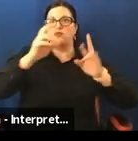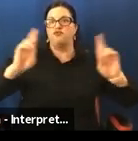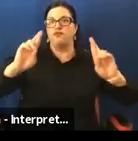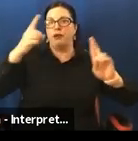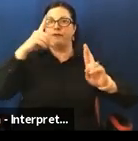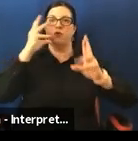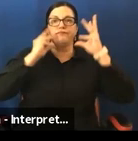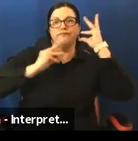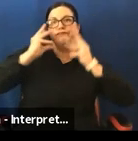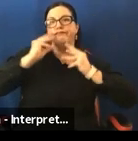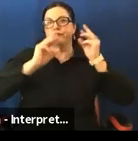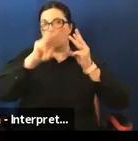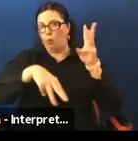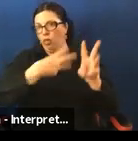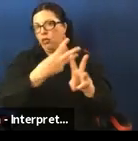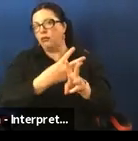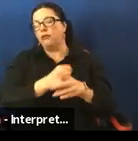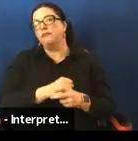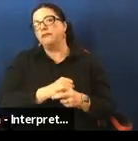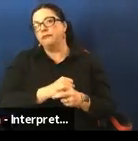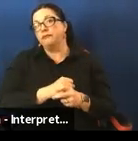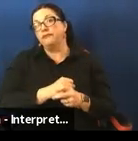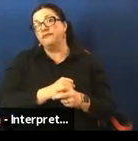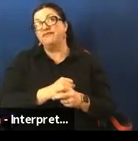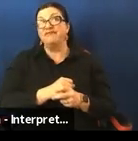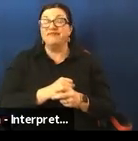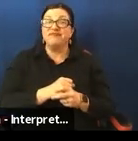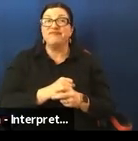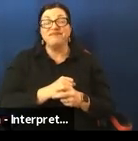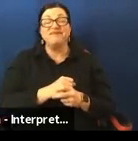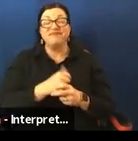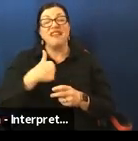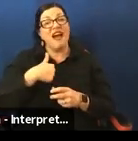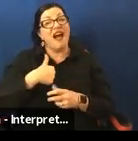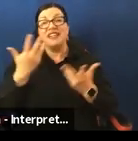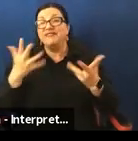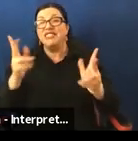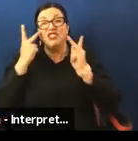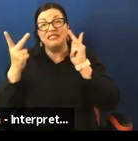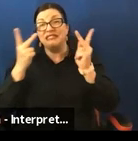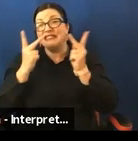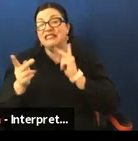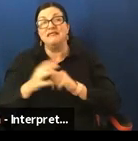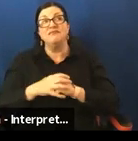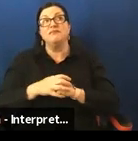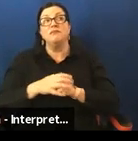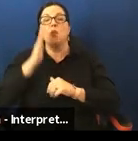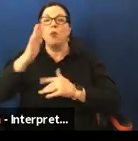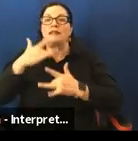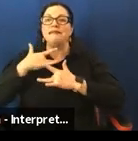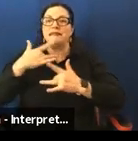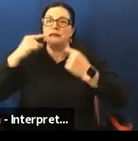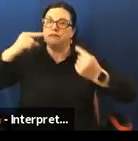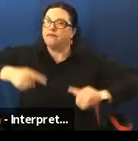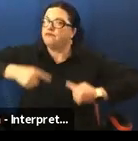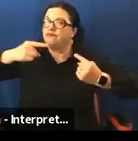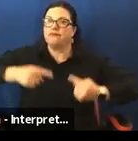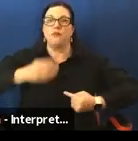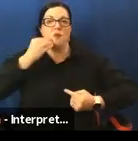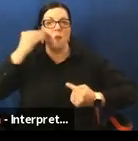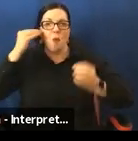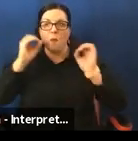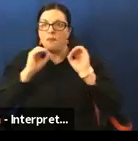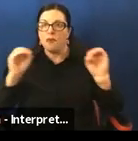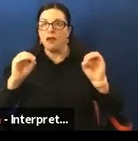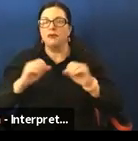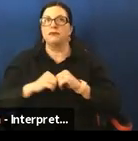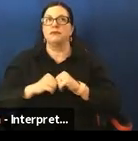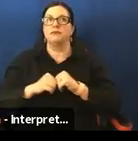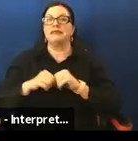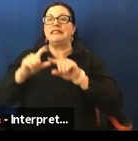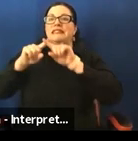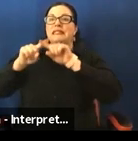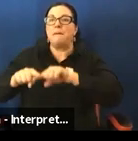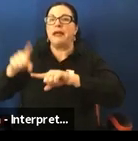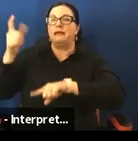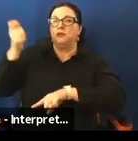Jason Williams: They are going to be experiencing homelessness, they are going to end up on welfare or food stamps and those sorts of things, those of them that really can't.